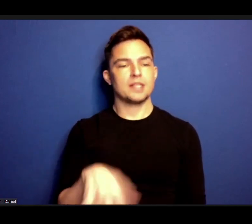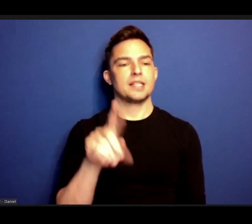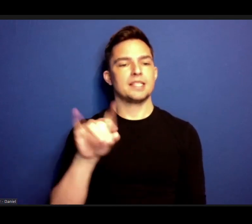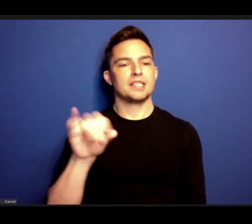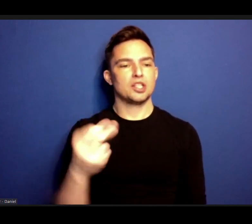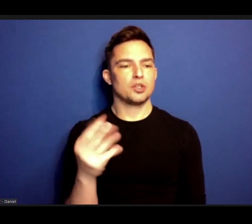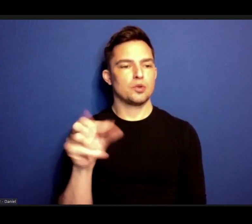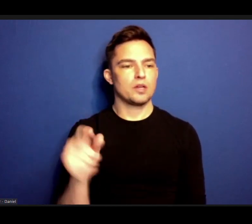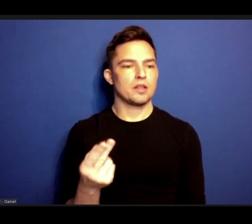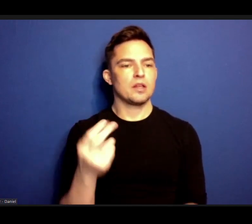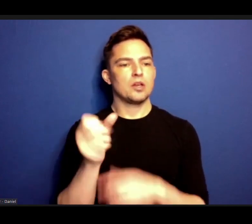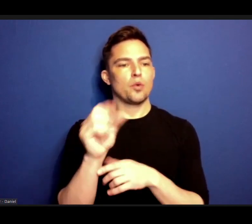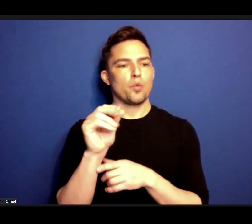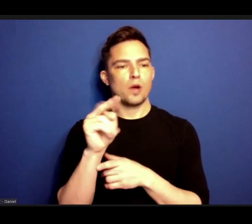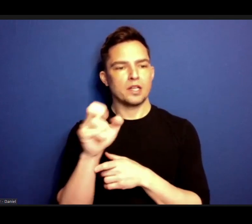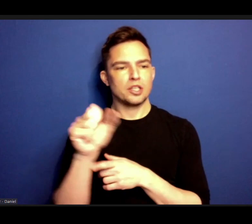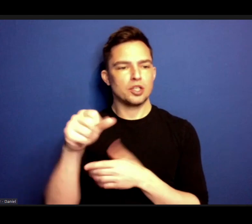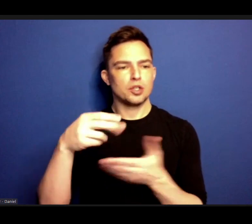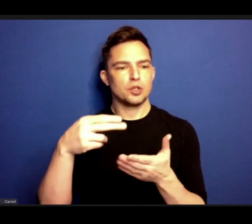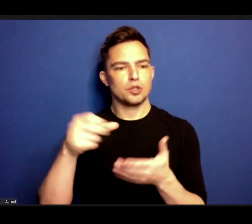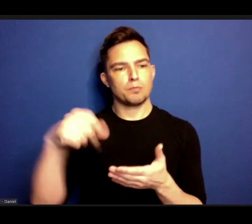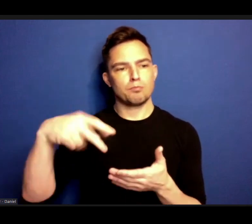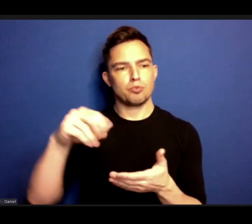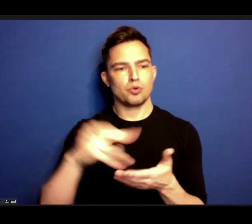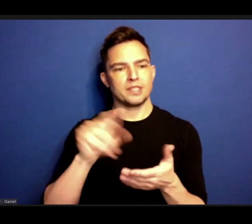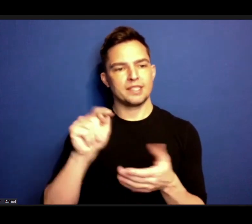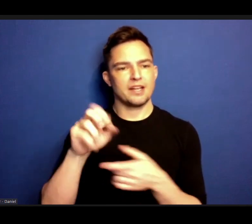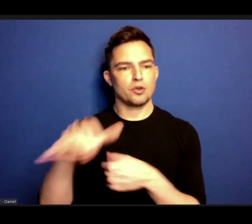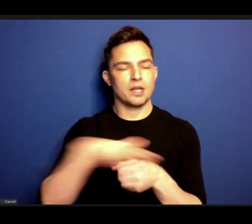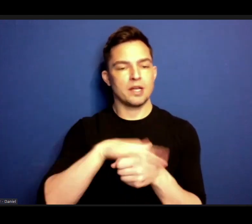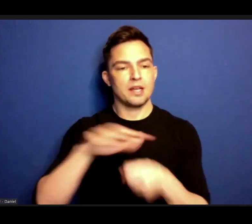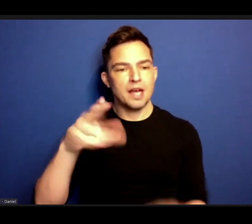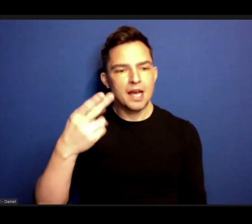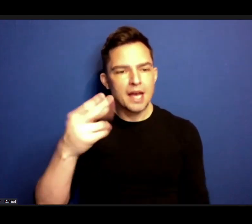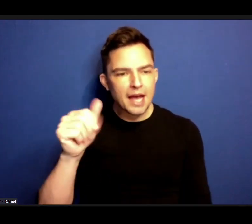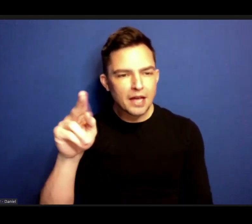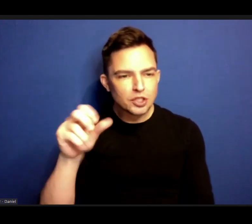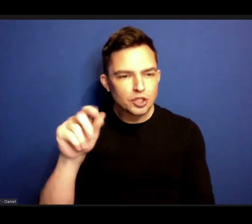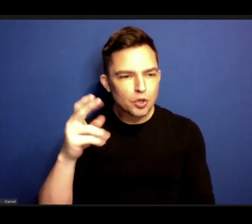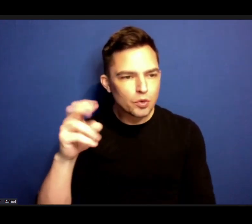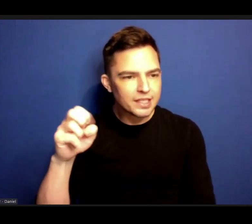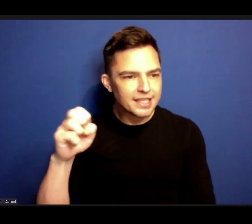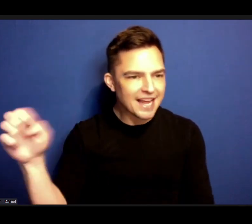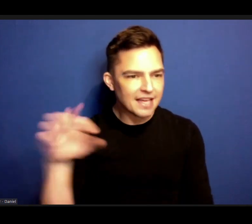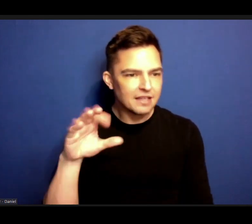territory, which is the treaty between the Haudenosaunee Confederacy and the Anishinaabe,